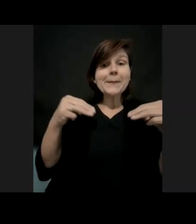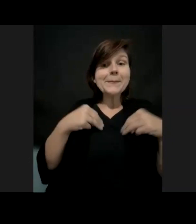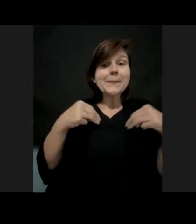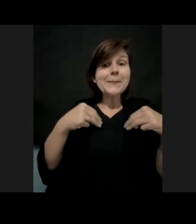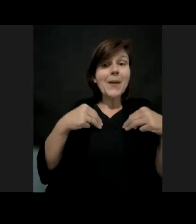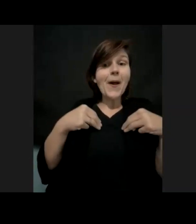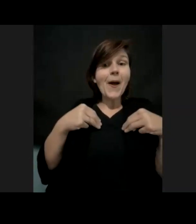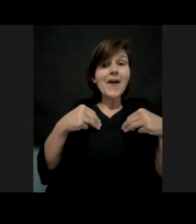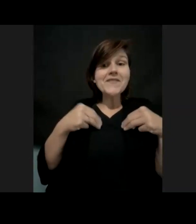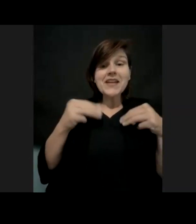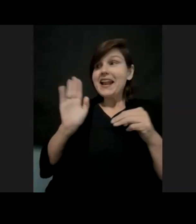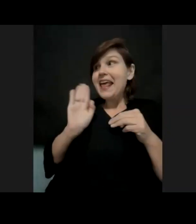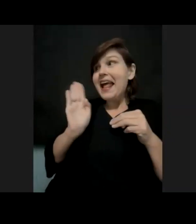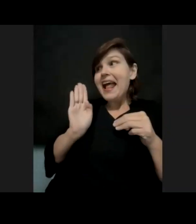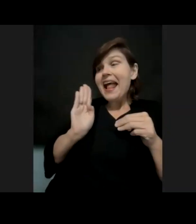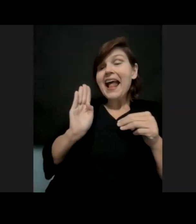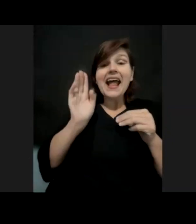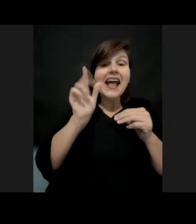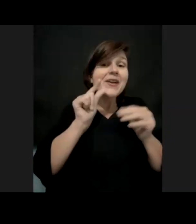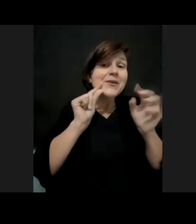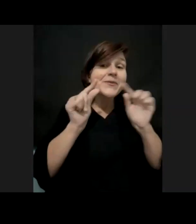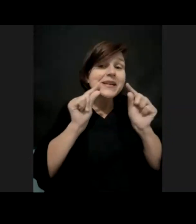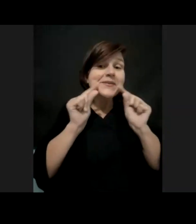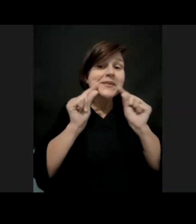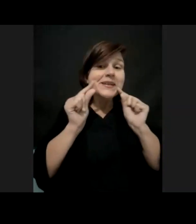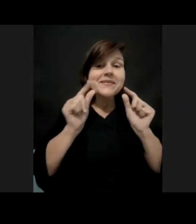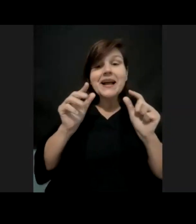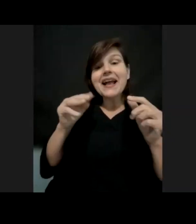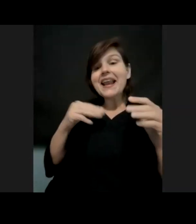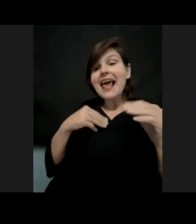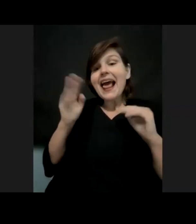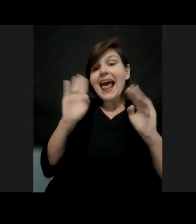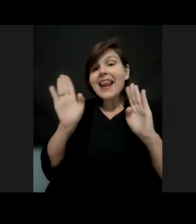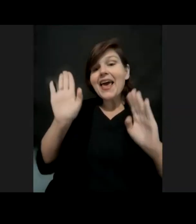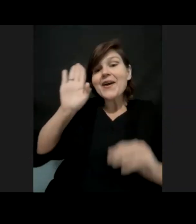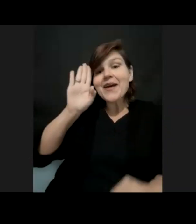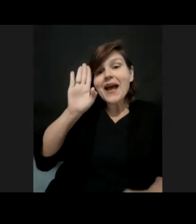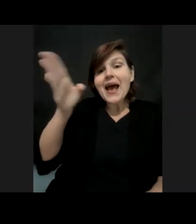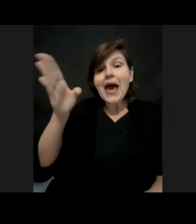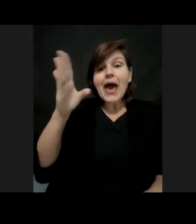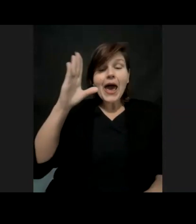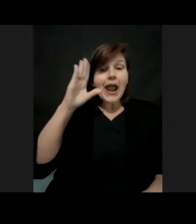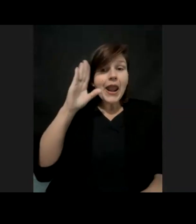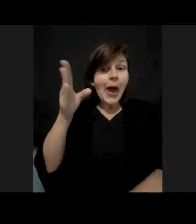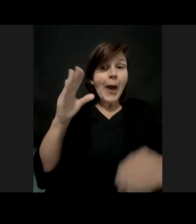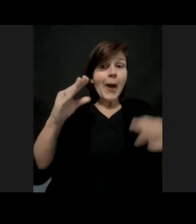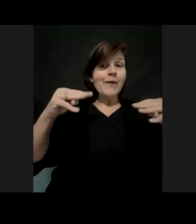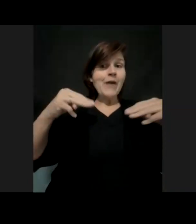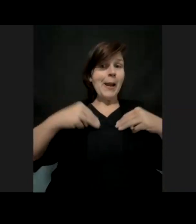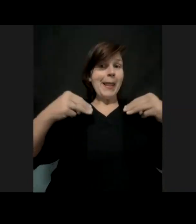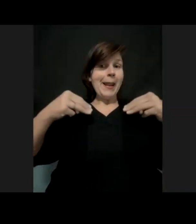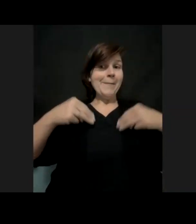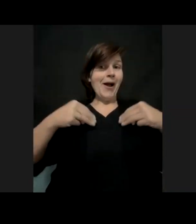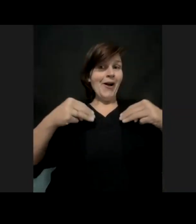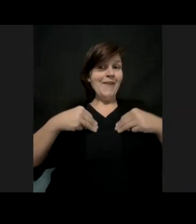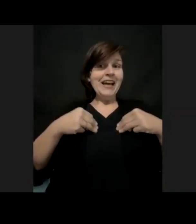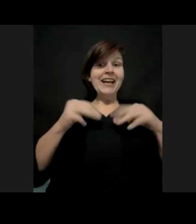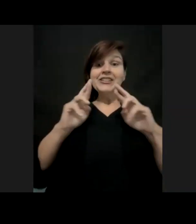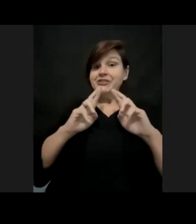Hi there, Gwynny Gwyn Gwyn! Okay, are you gonna say hello, boys and girls? Get ready to say hello to Little Marvin. Are you ready? We’re gonna count it down.